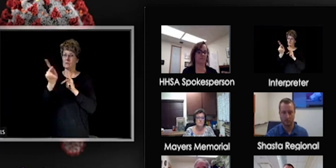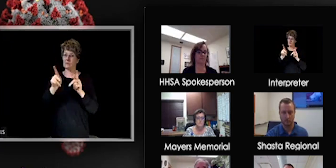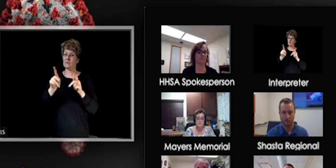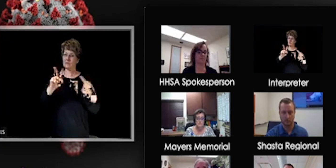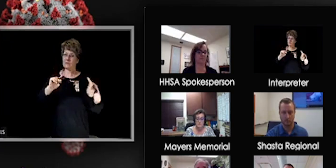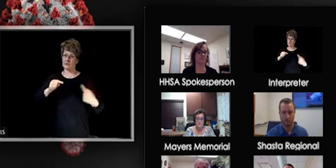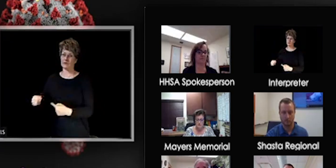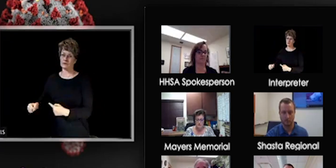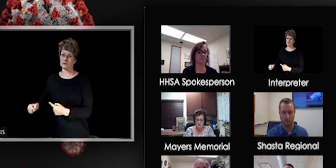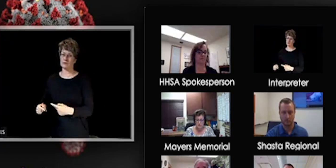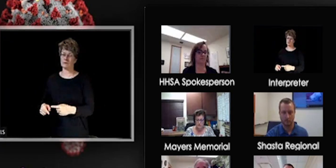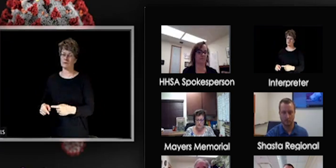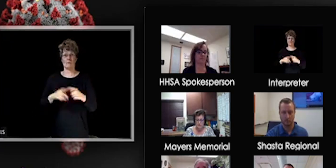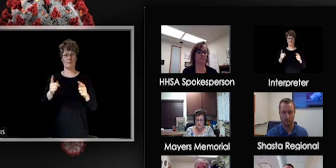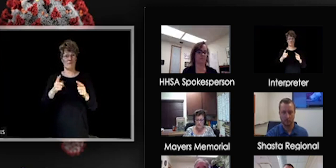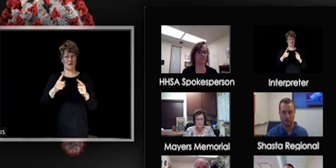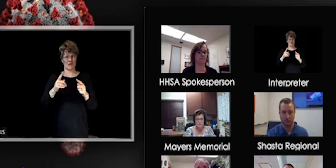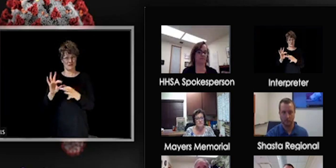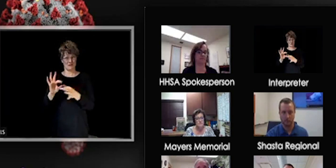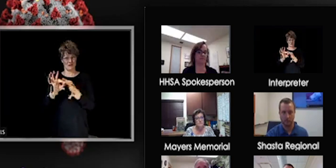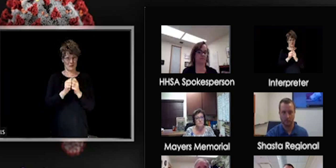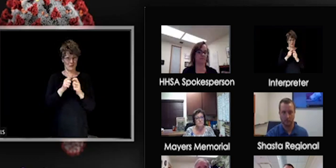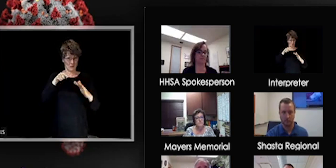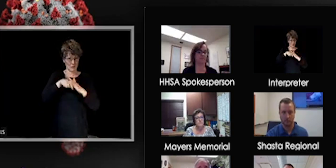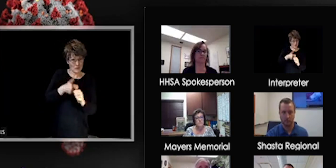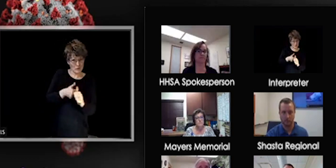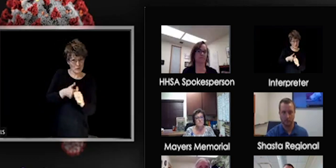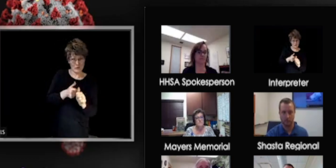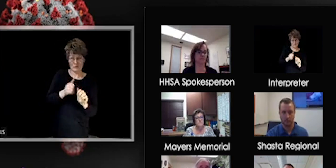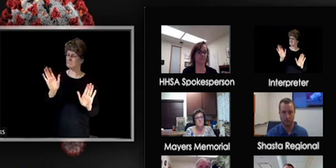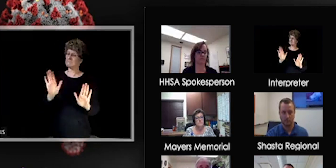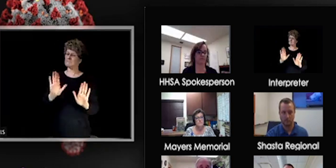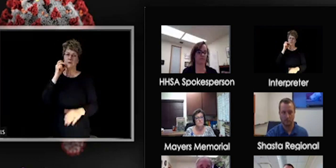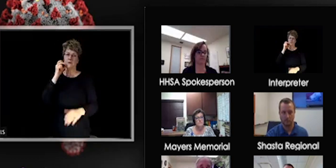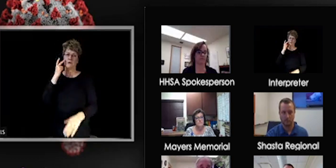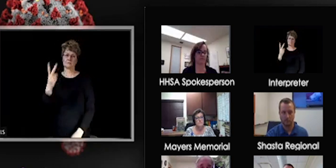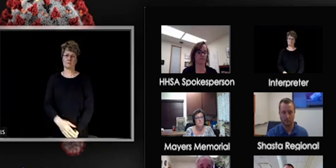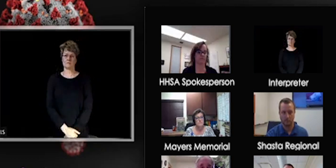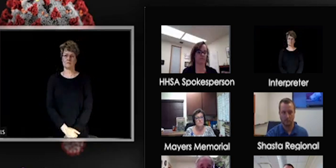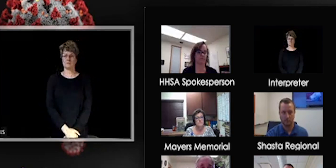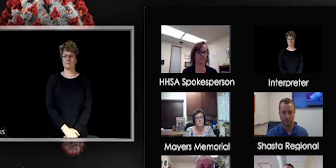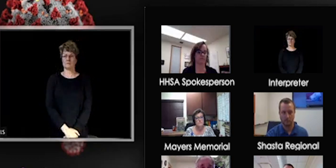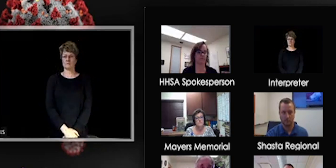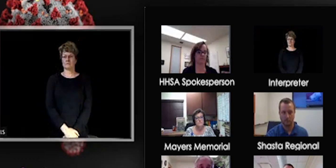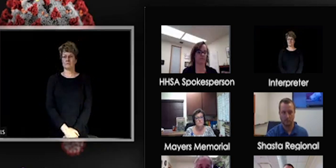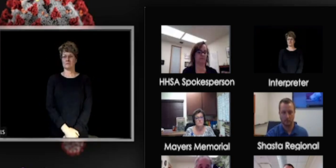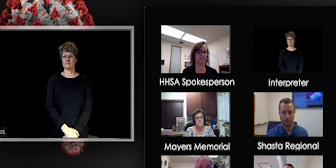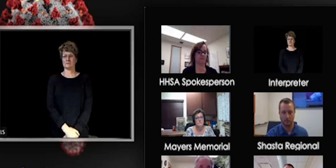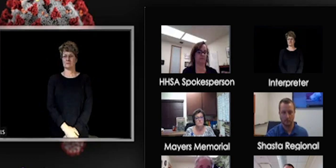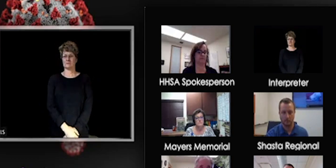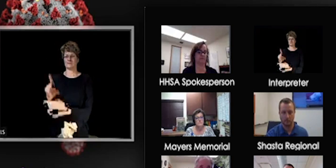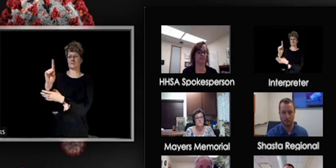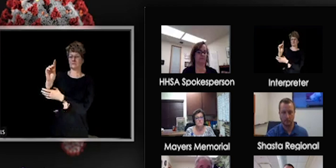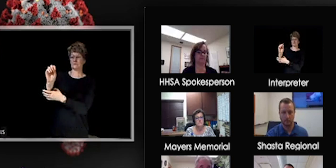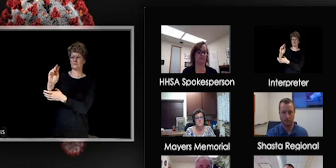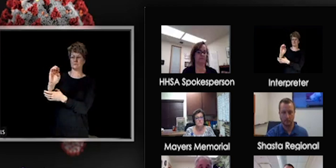any of that. I think that that’s an excellent question